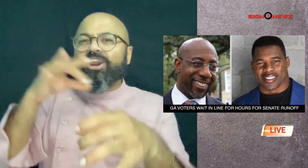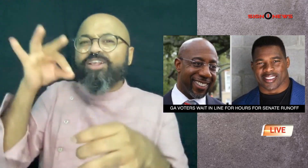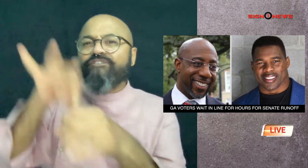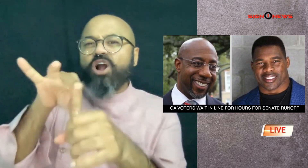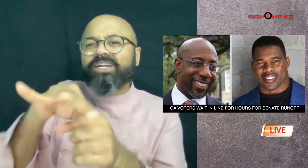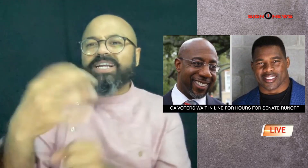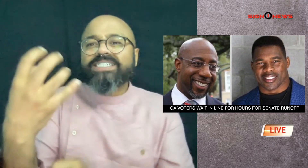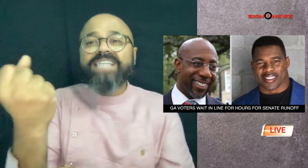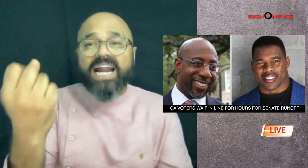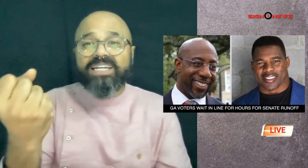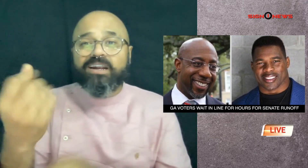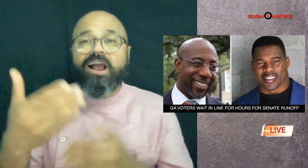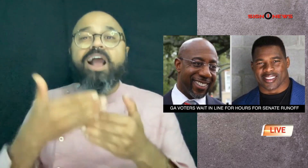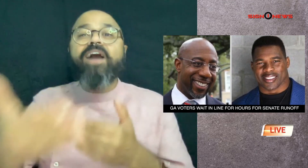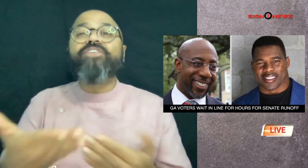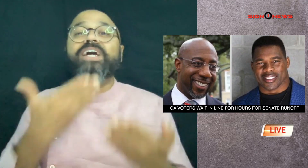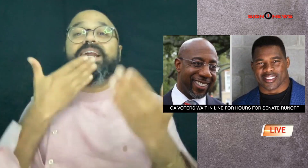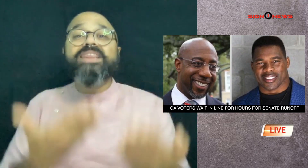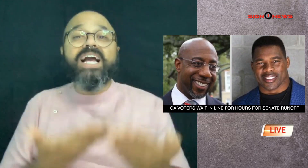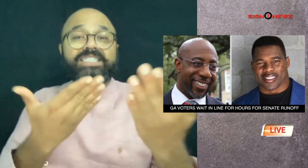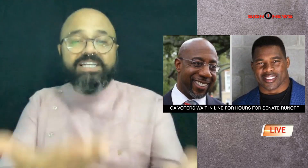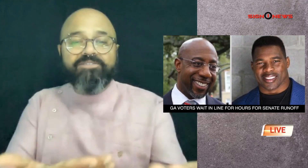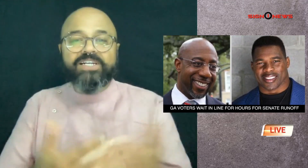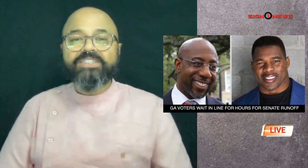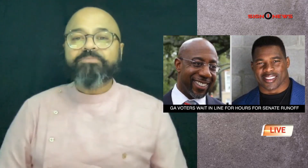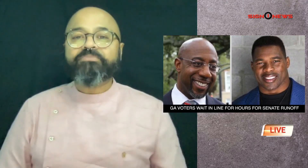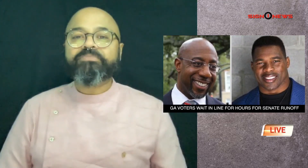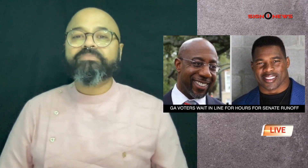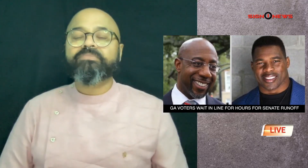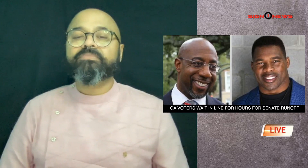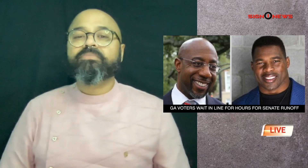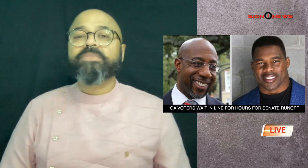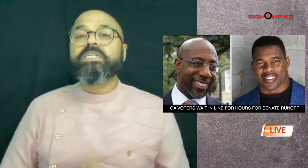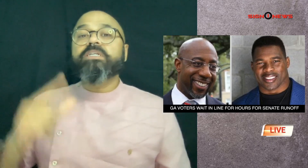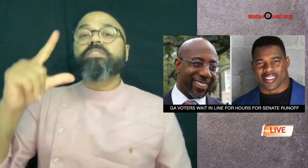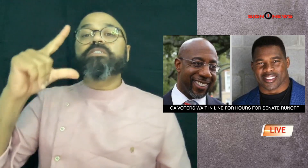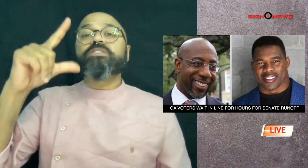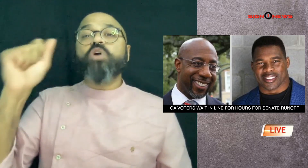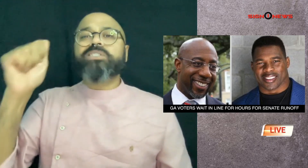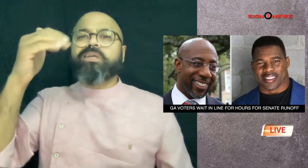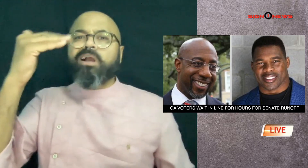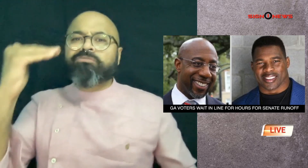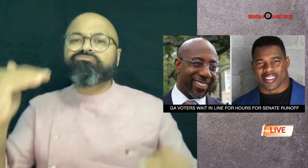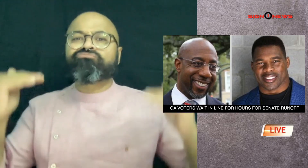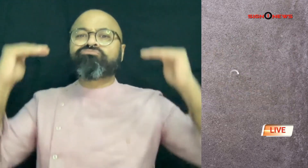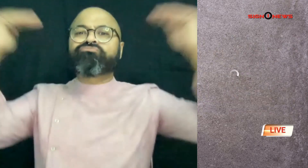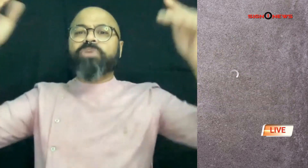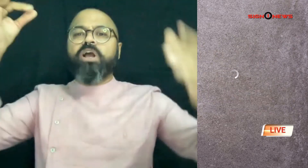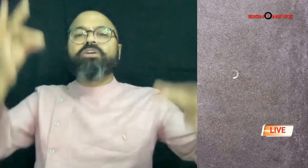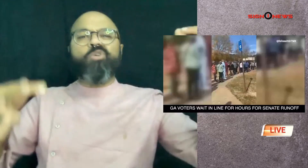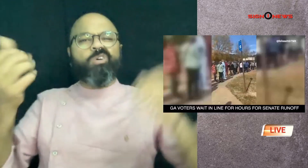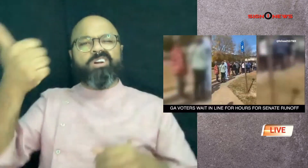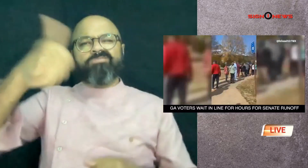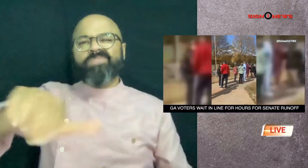early voting on the Saturday after Thanksgiving Georgia Supreme Court denied the request